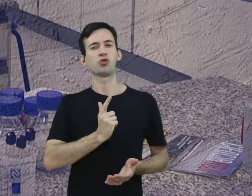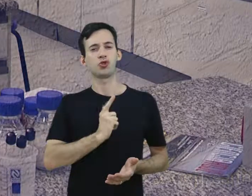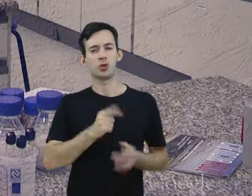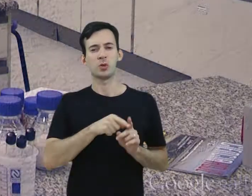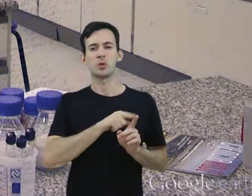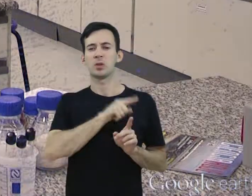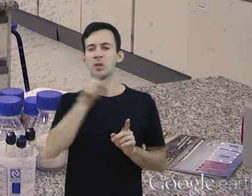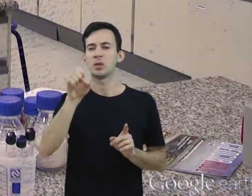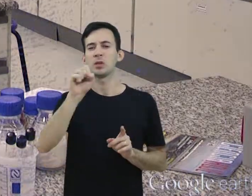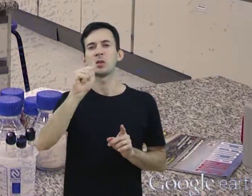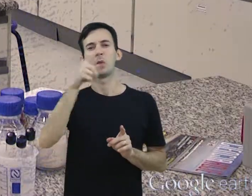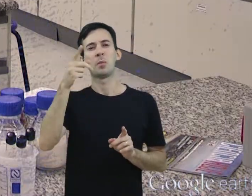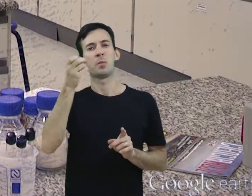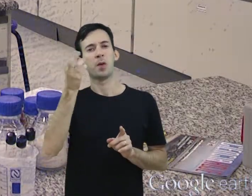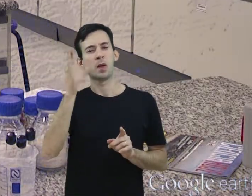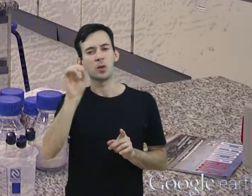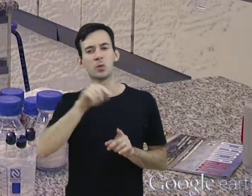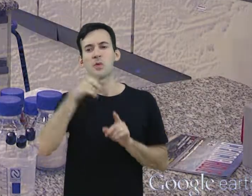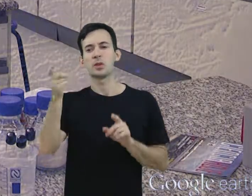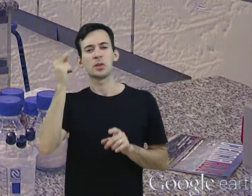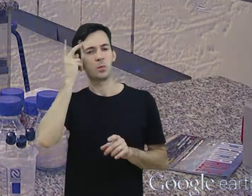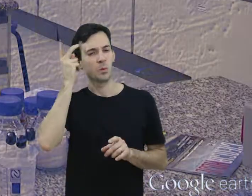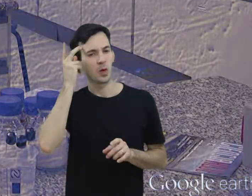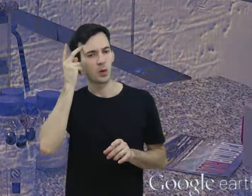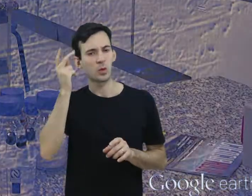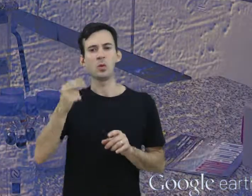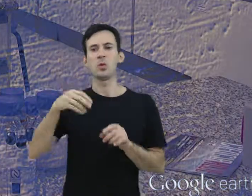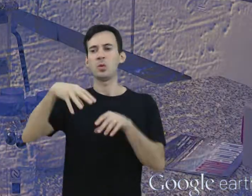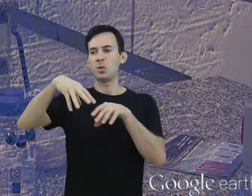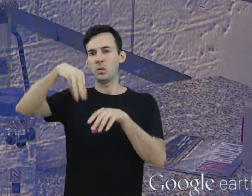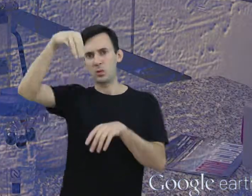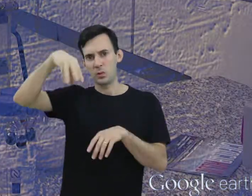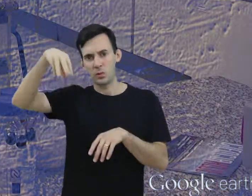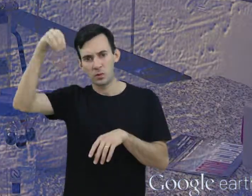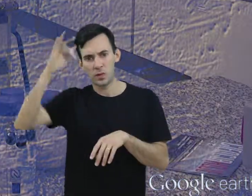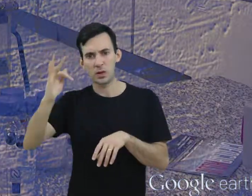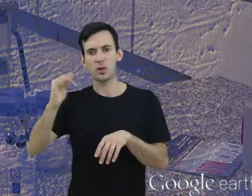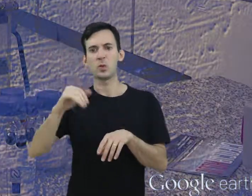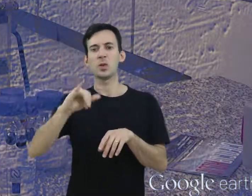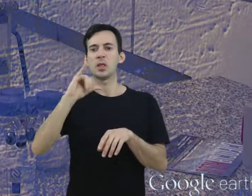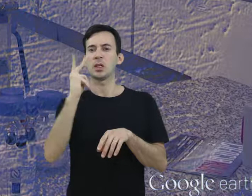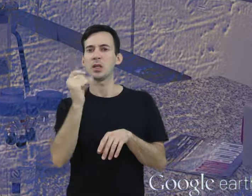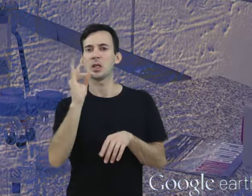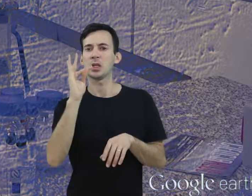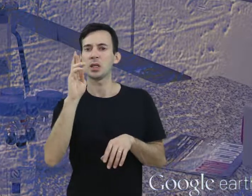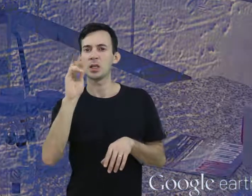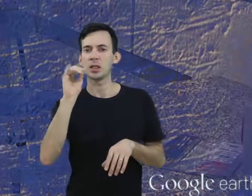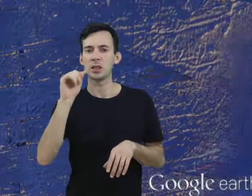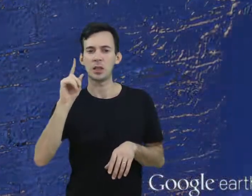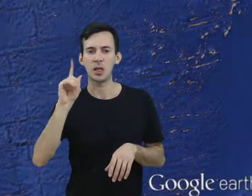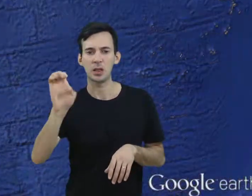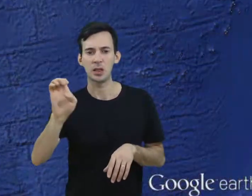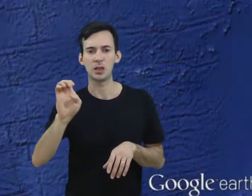were there to research and check whether such type of contamination existed or not besides getting to know how it was taking place.